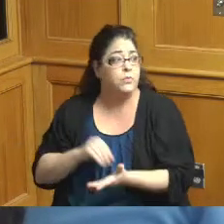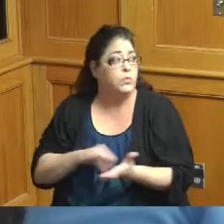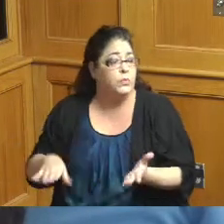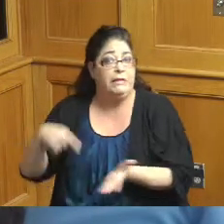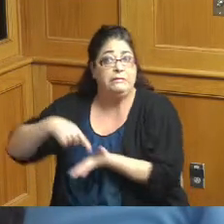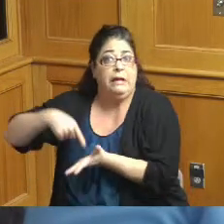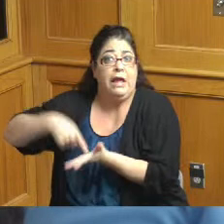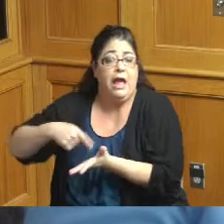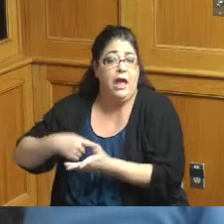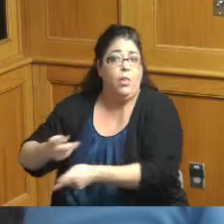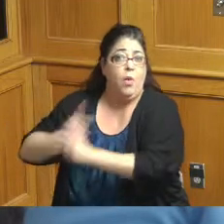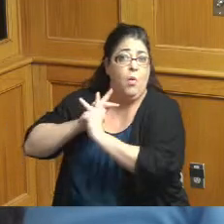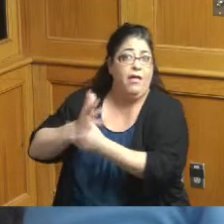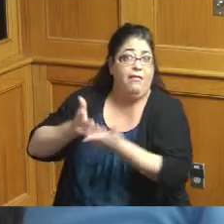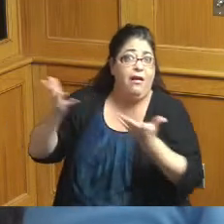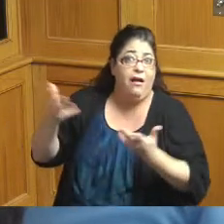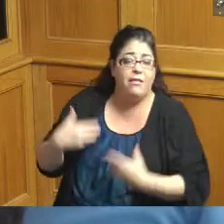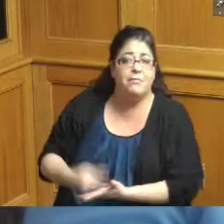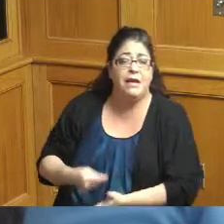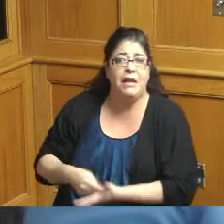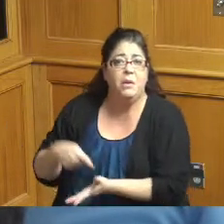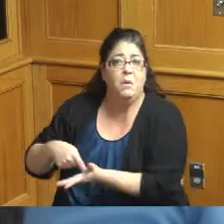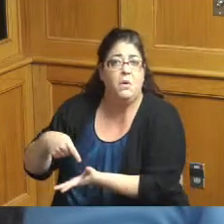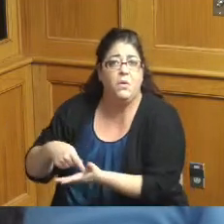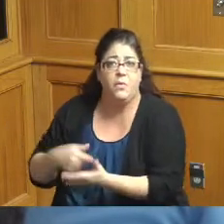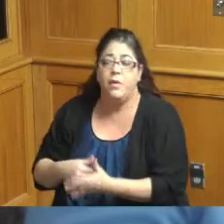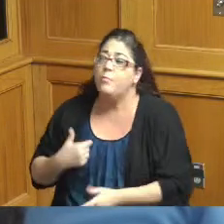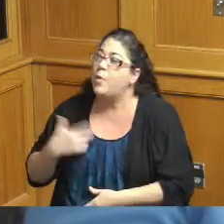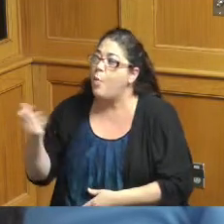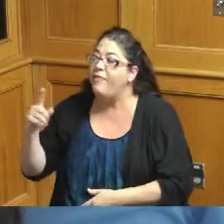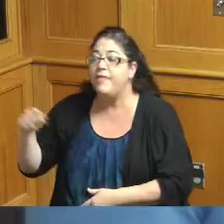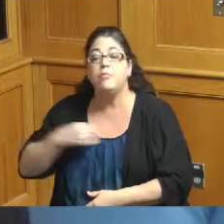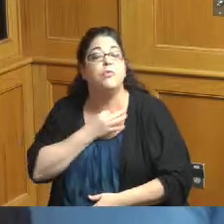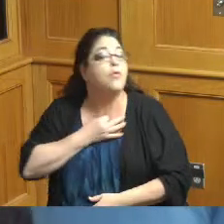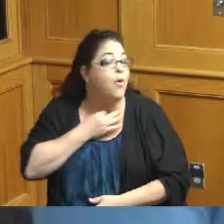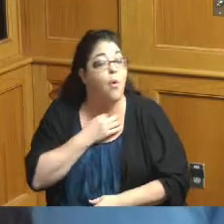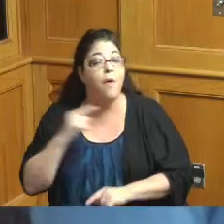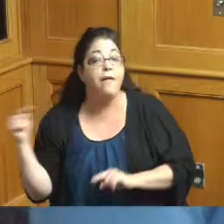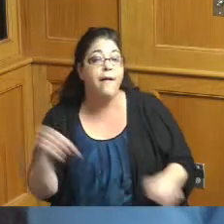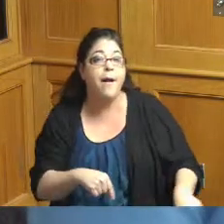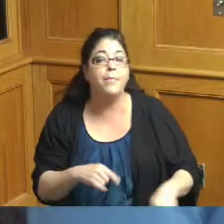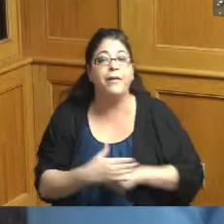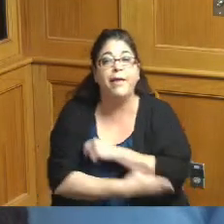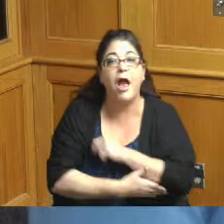debt on them and we want them to come here we want to be able to you know look at what's competitive